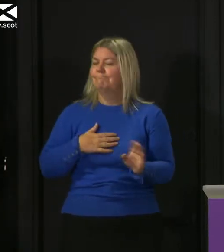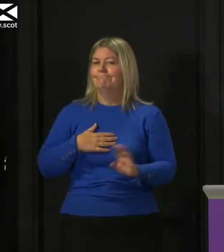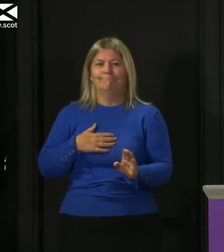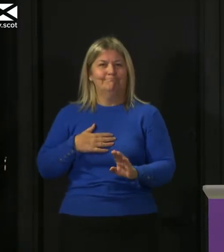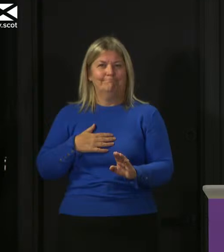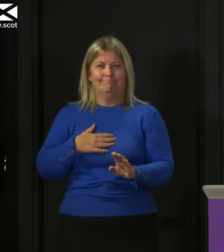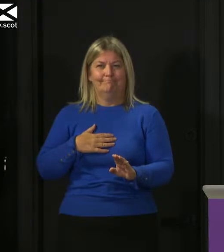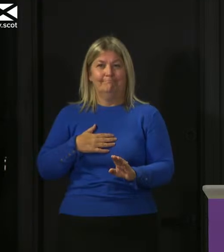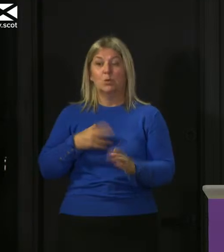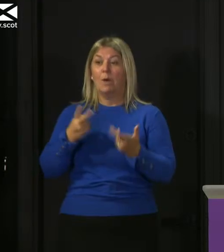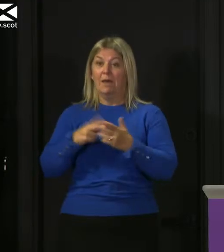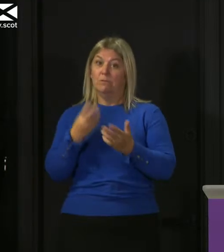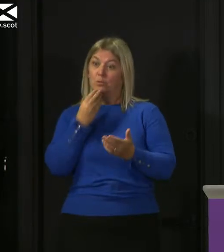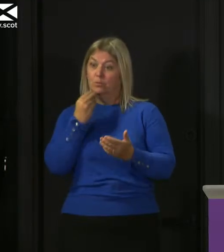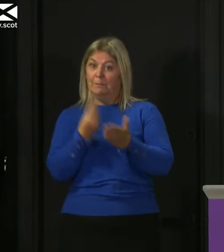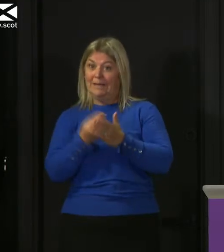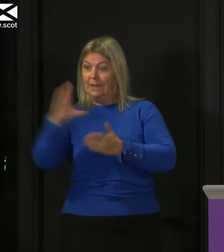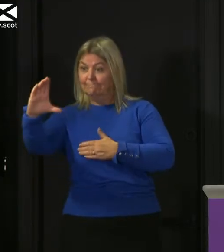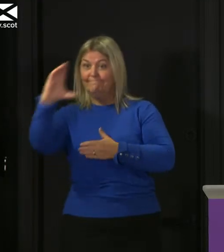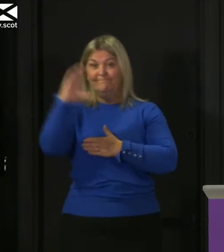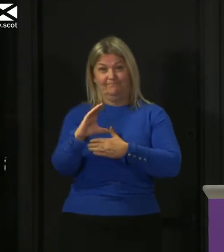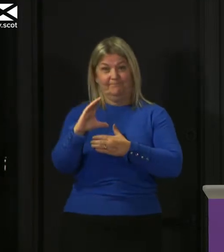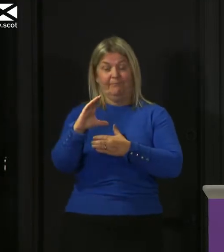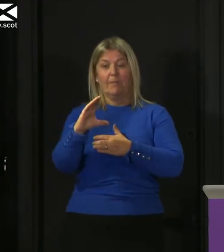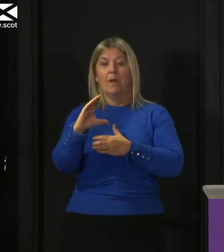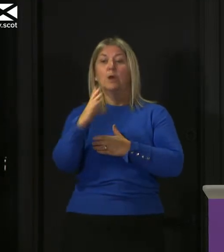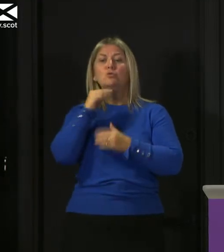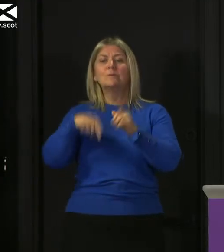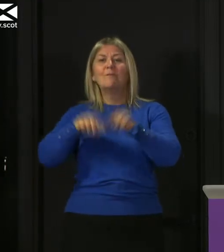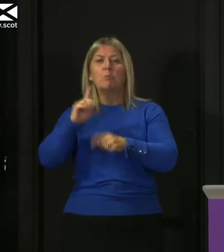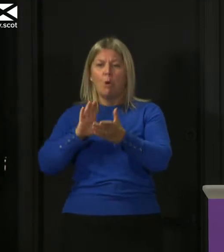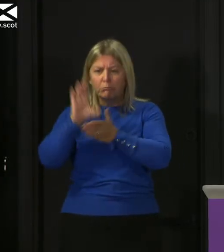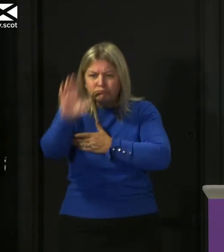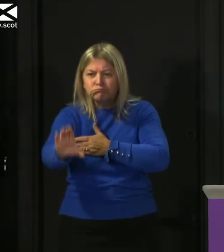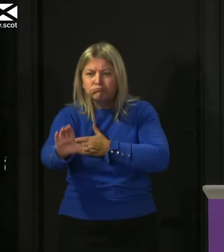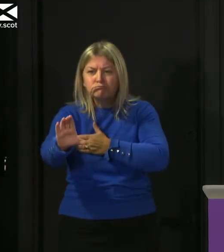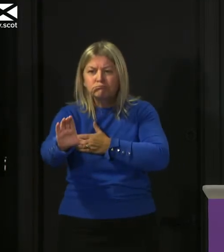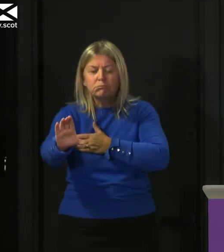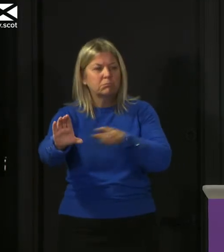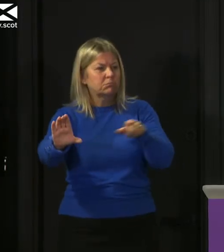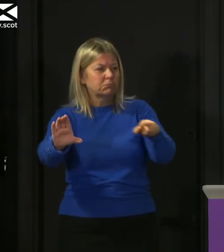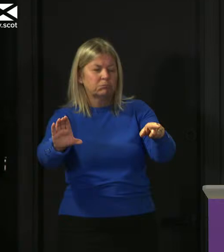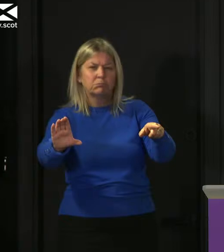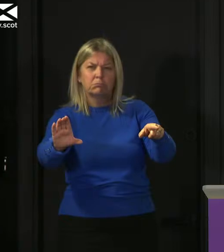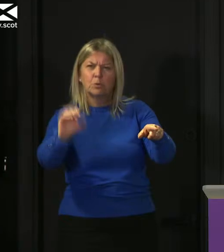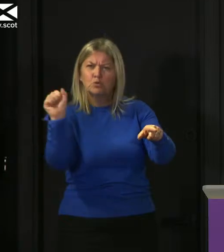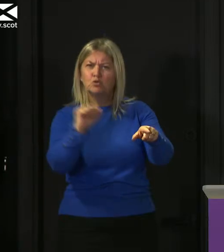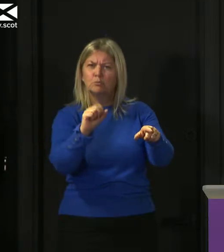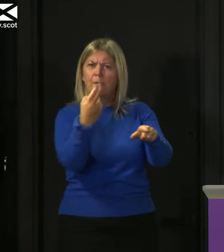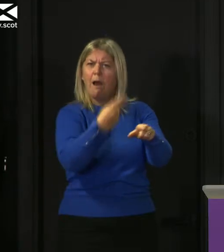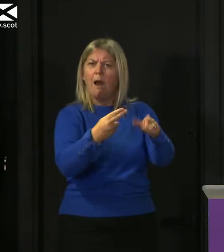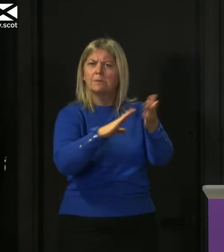be taking it away from the organisations that had actually been intended to benefit from that money